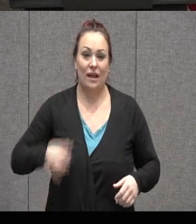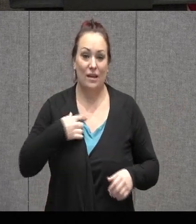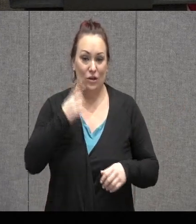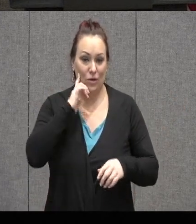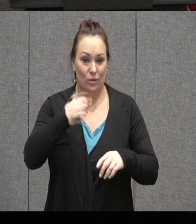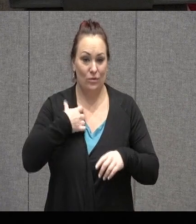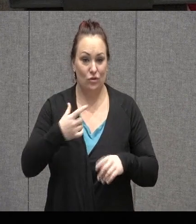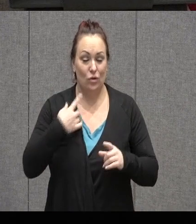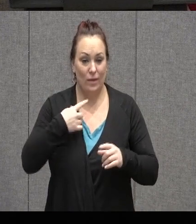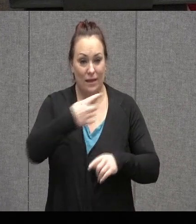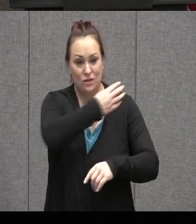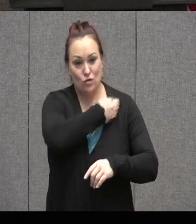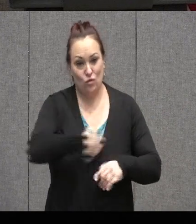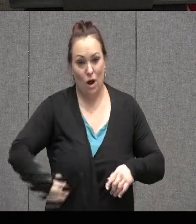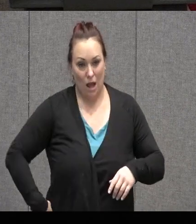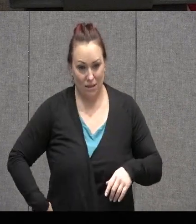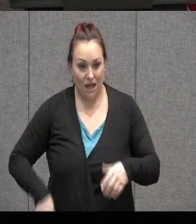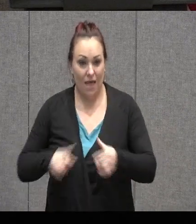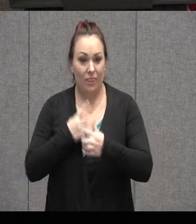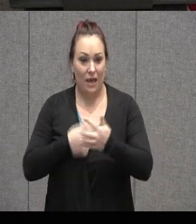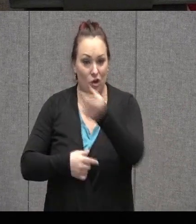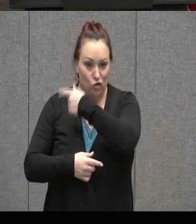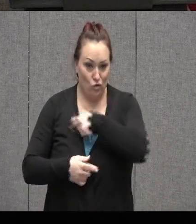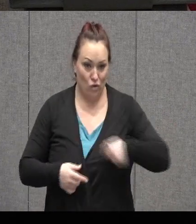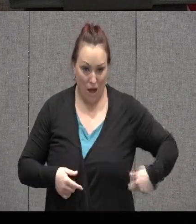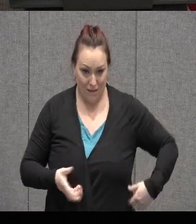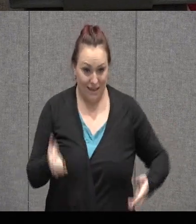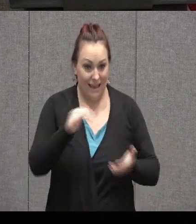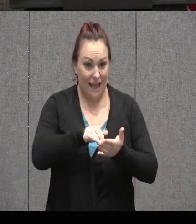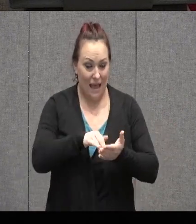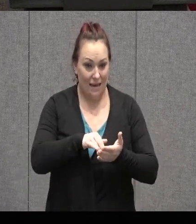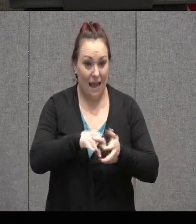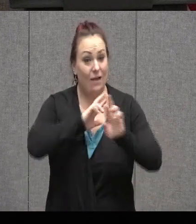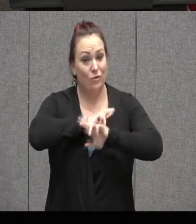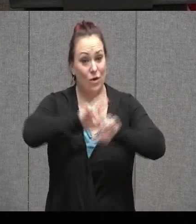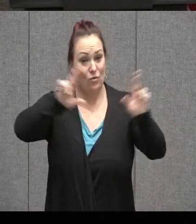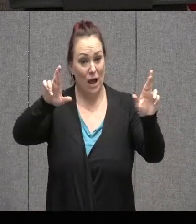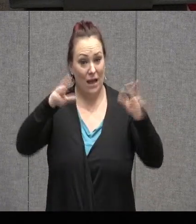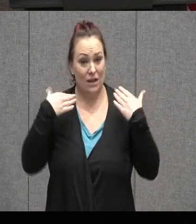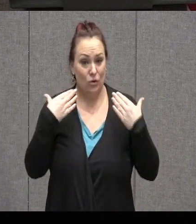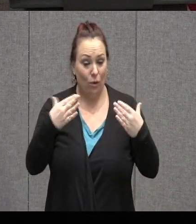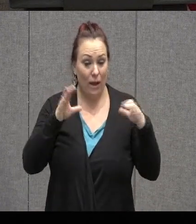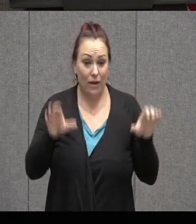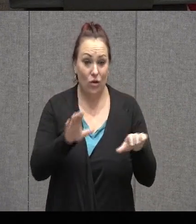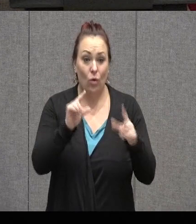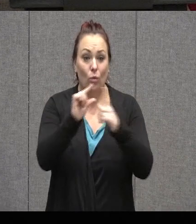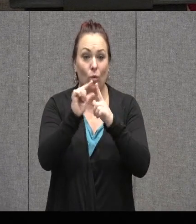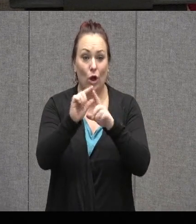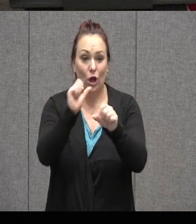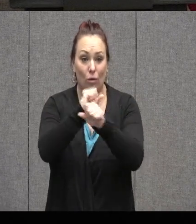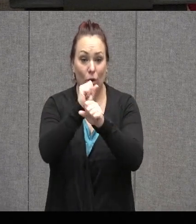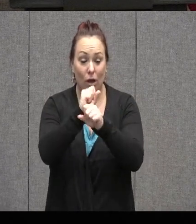and now we're all ready to do some word work. So, now you need your pencil and your paper